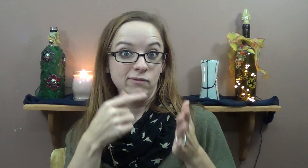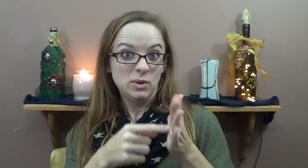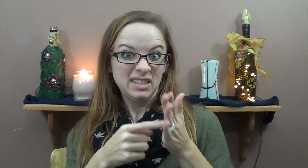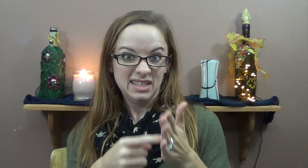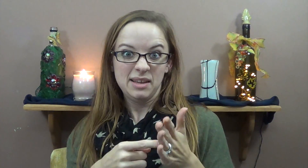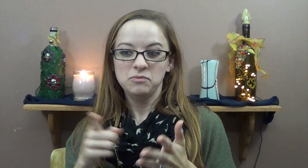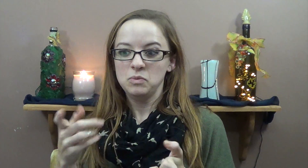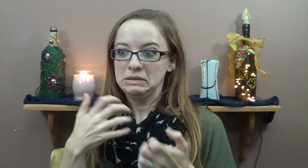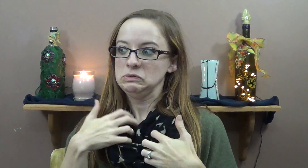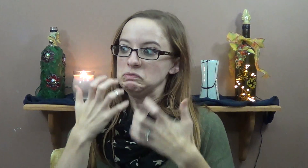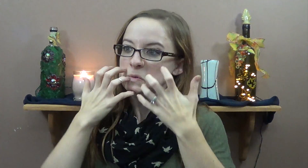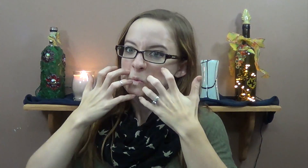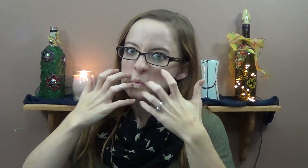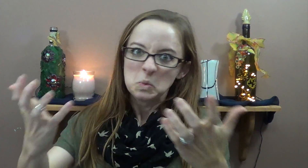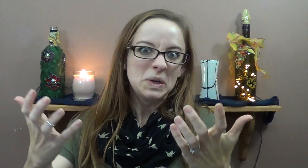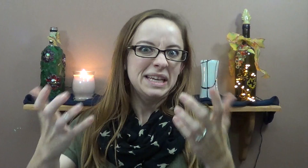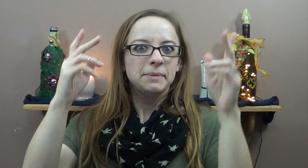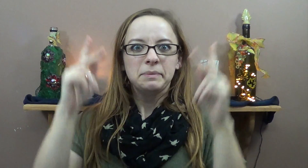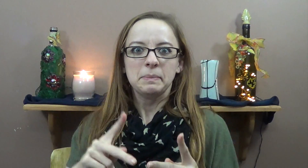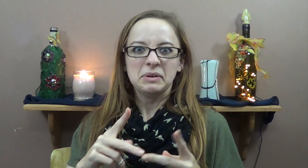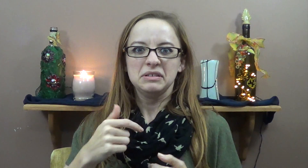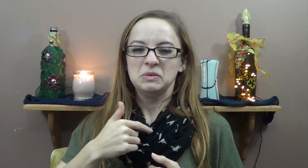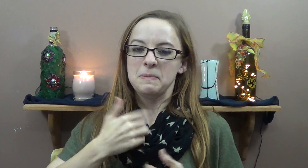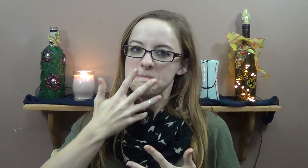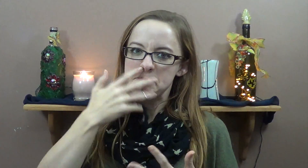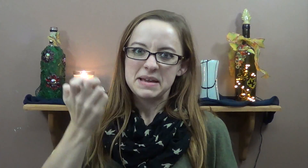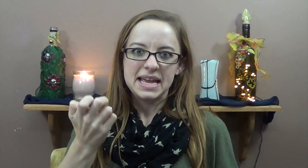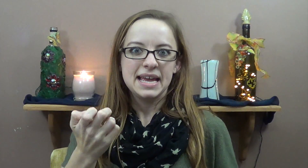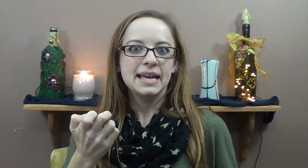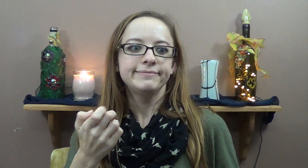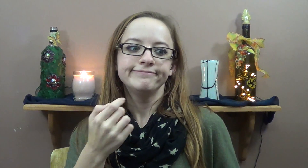that is what facial expressions are. So let's say if I want to like